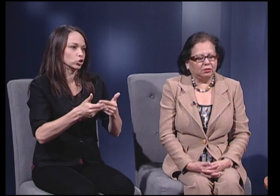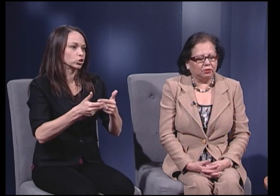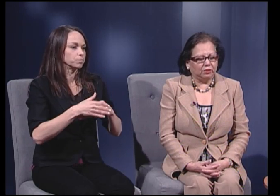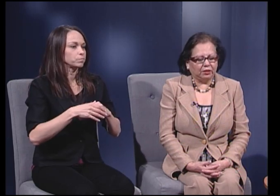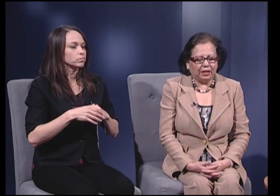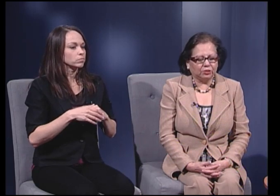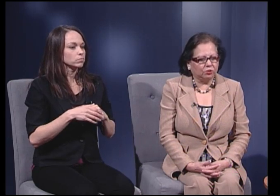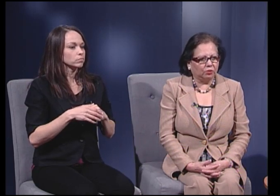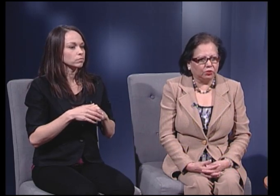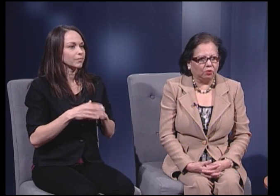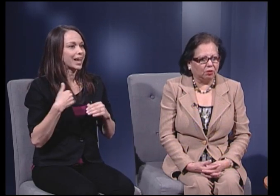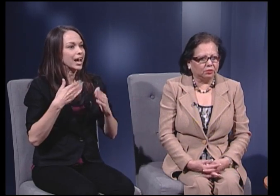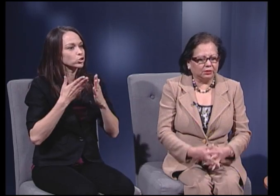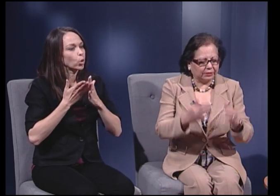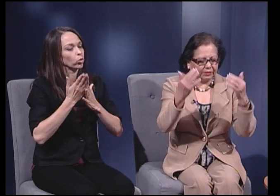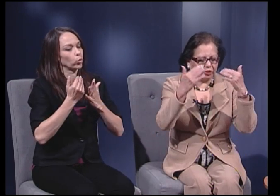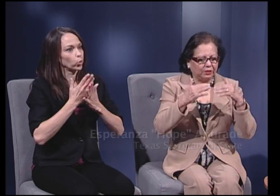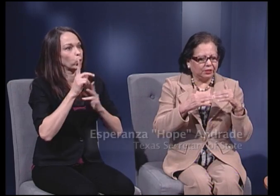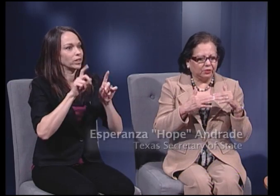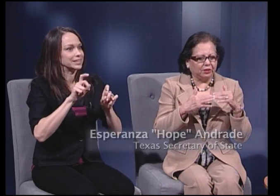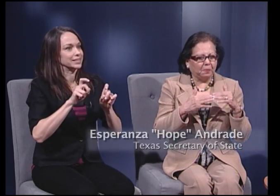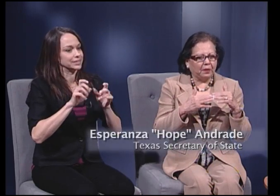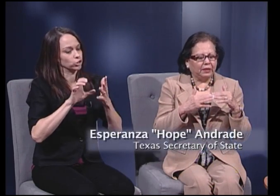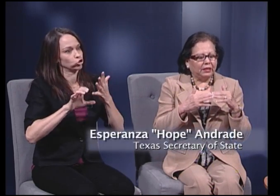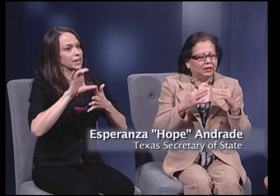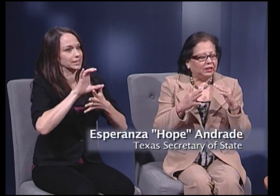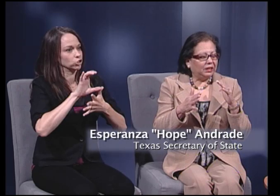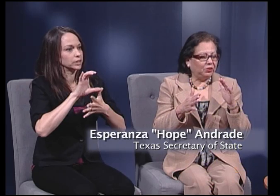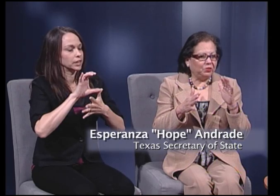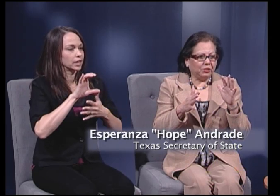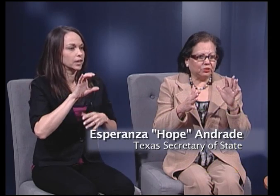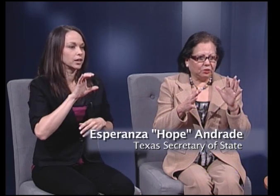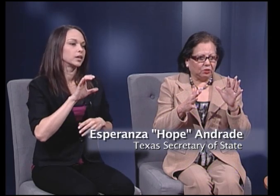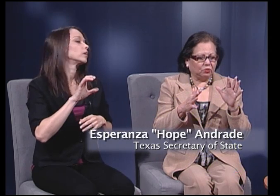you know, it has to go through all of the testing criteria. And, you know, years ago